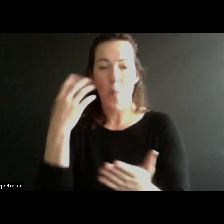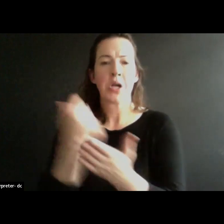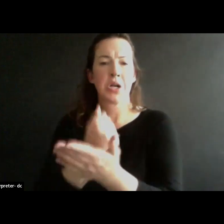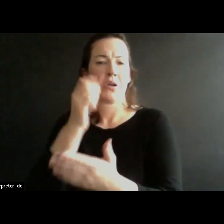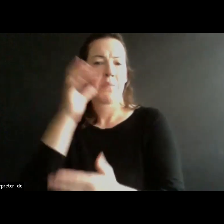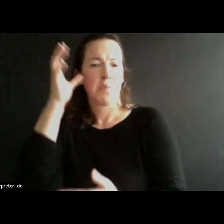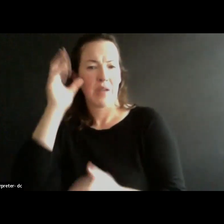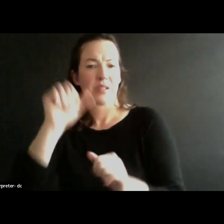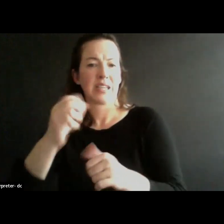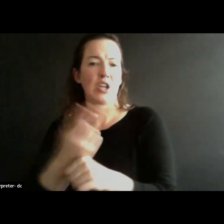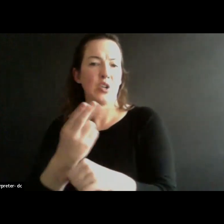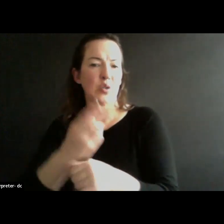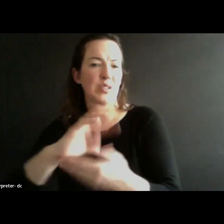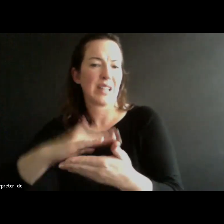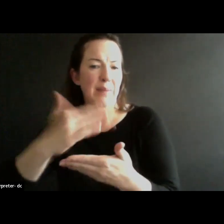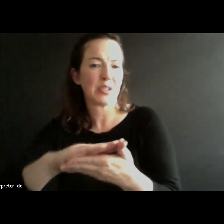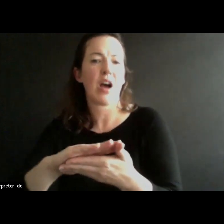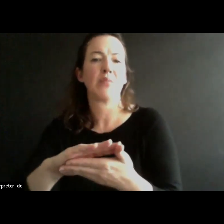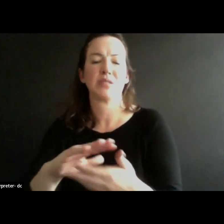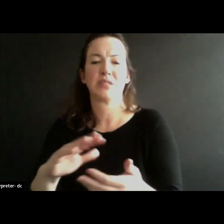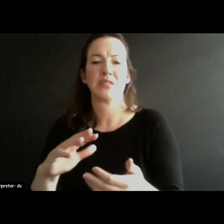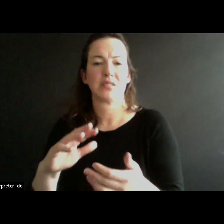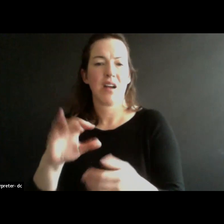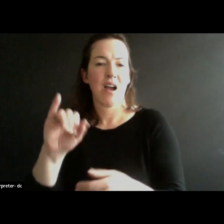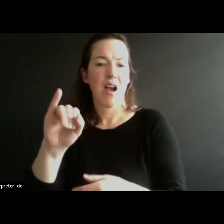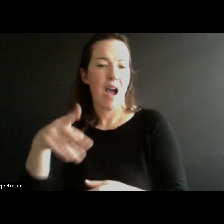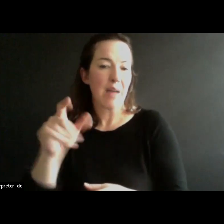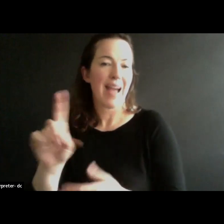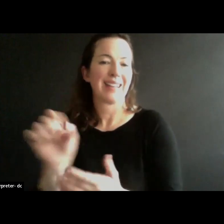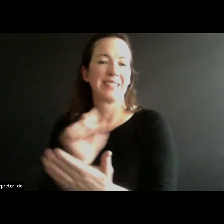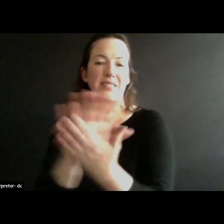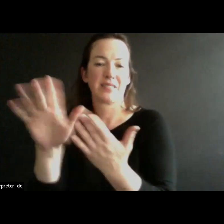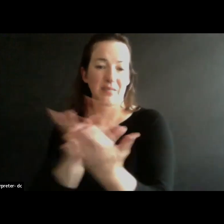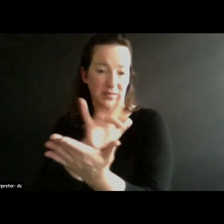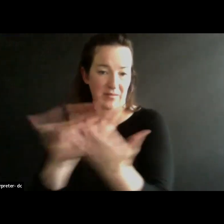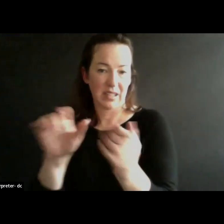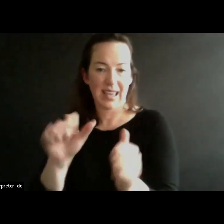their laptops, their ipads, and so we were able to access those devices, so that parents